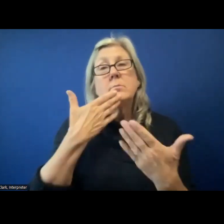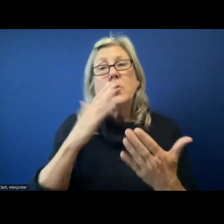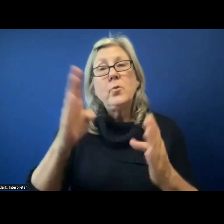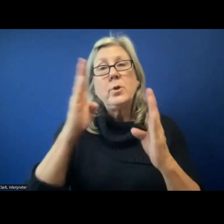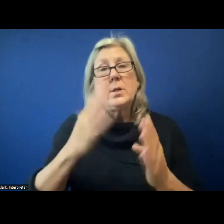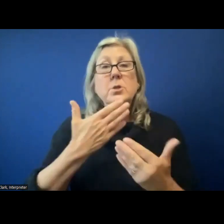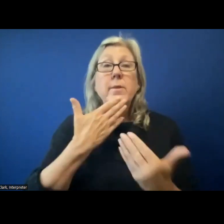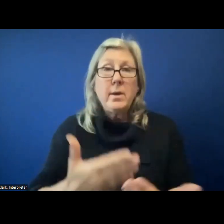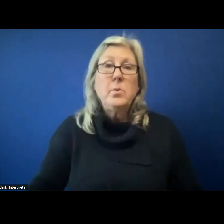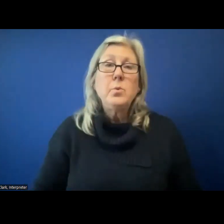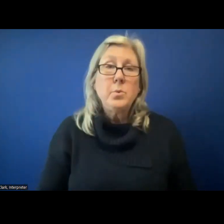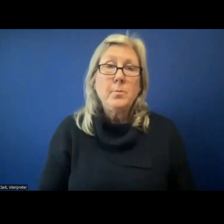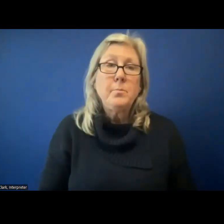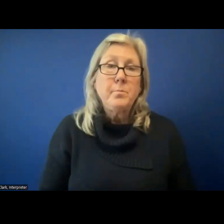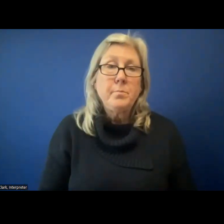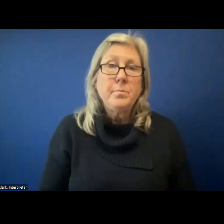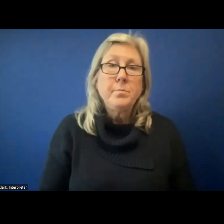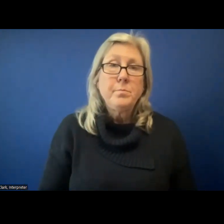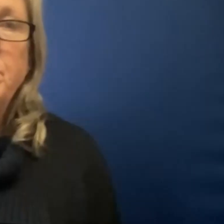Thank you.